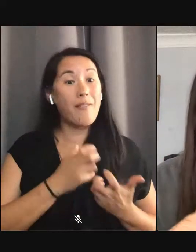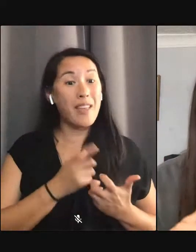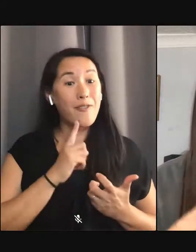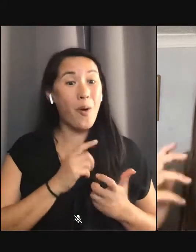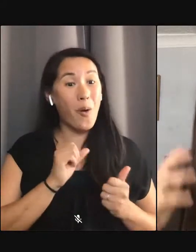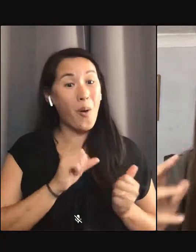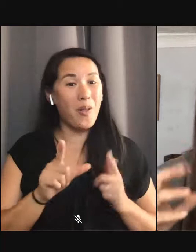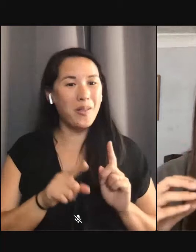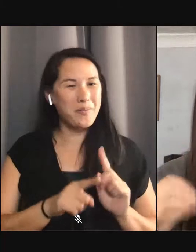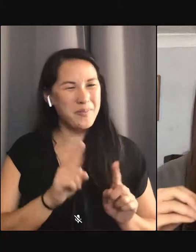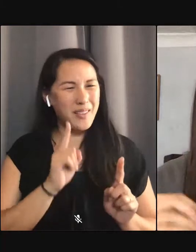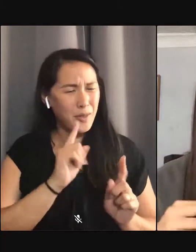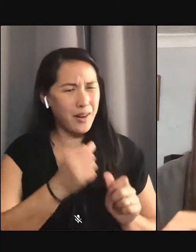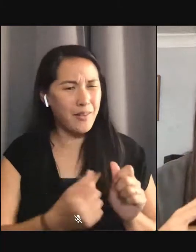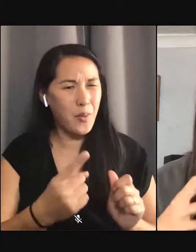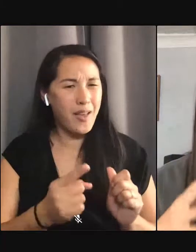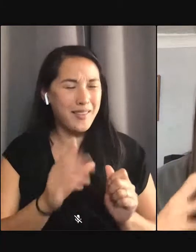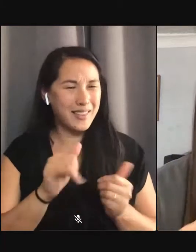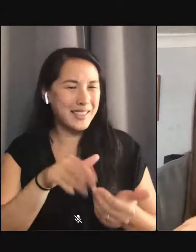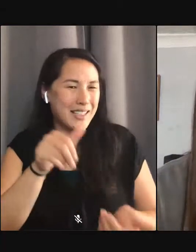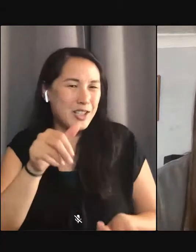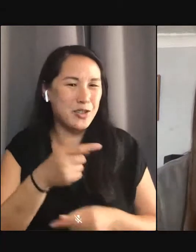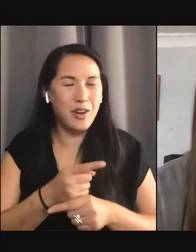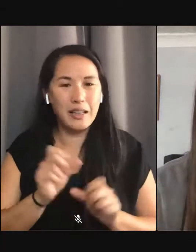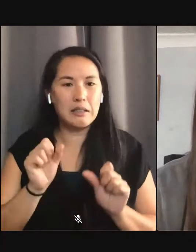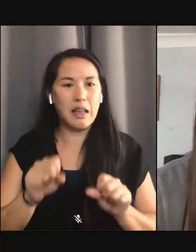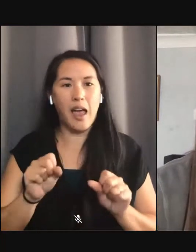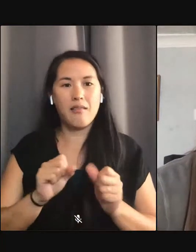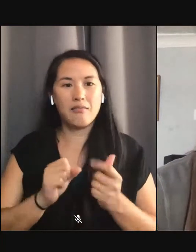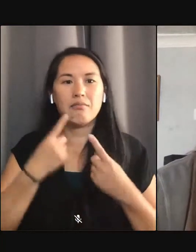which sounds a little more bitable right like it sounds doable and possible in a way that universal